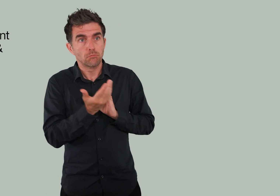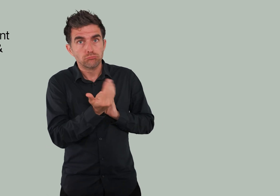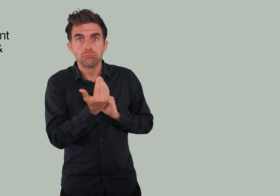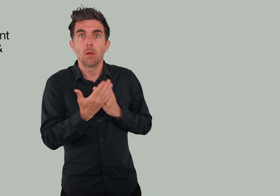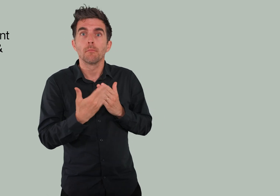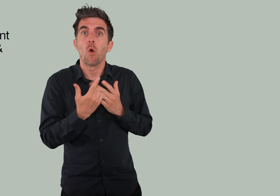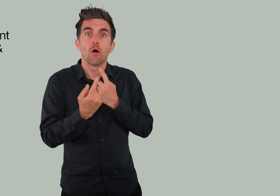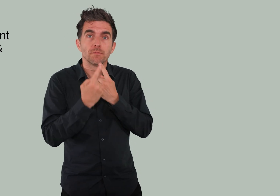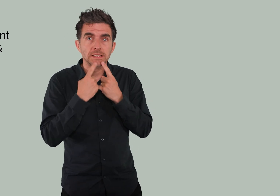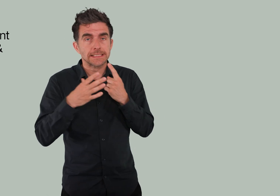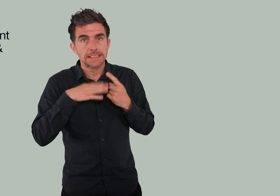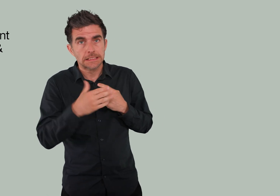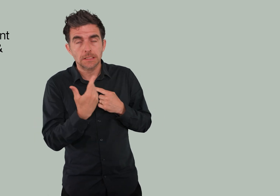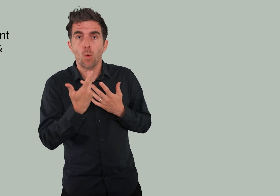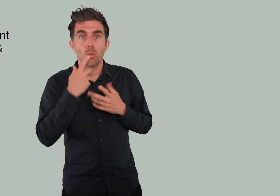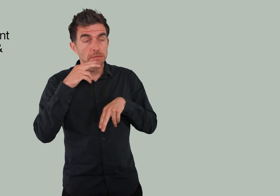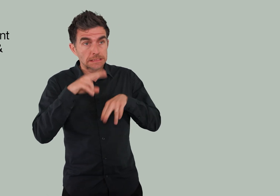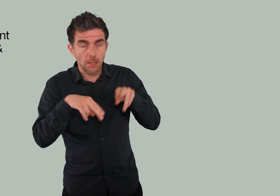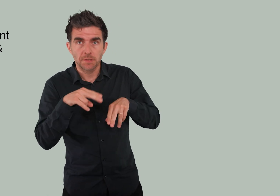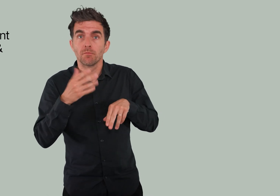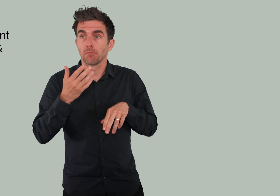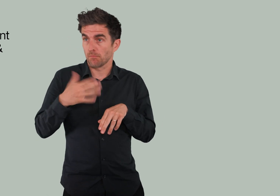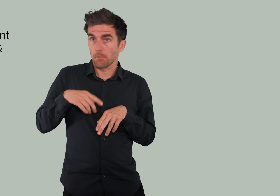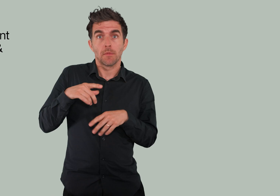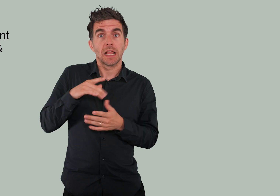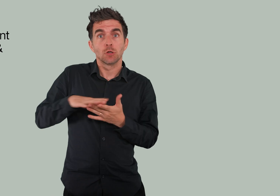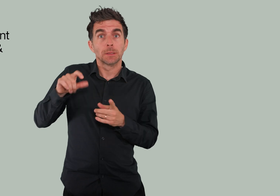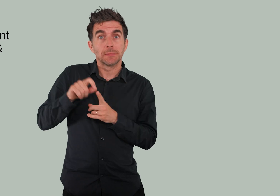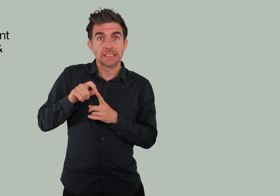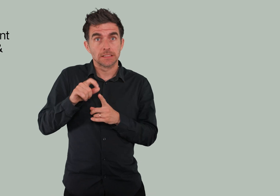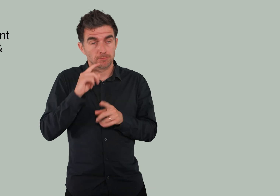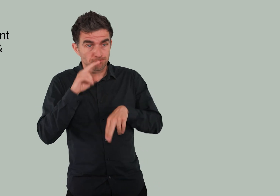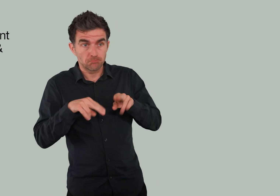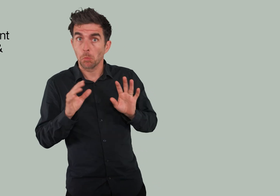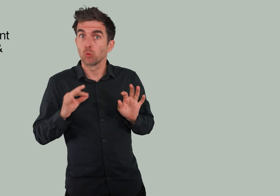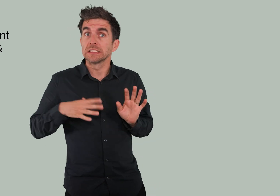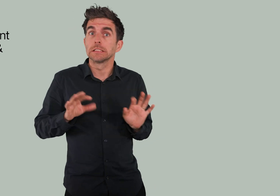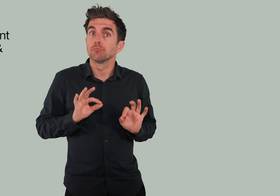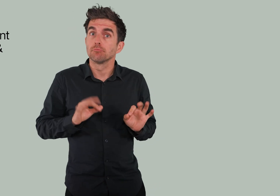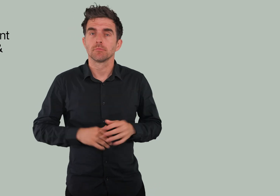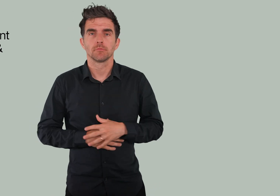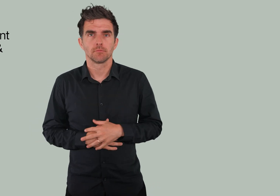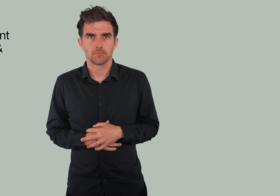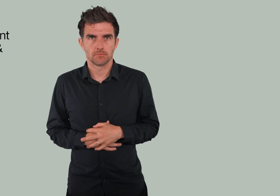any further information being required or an assessment by an HCP.